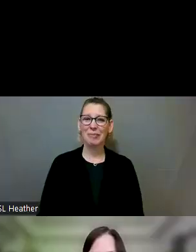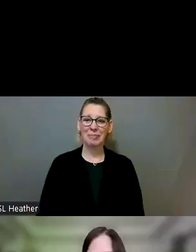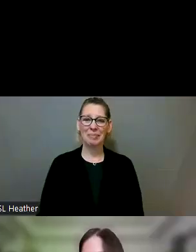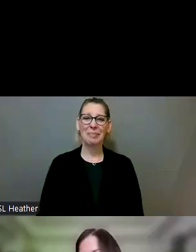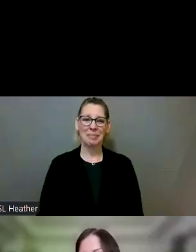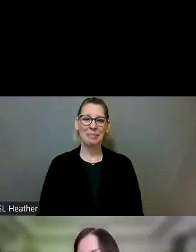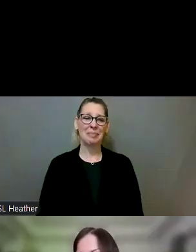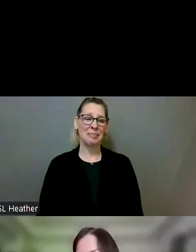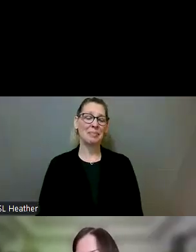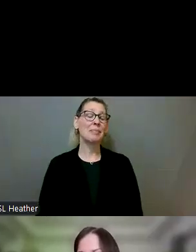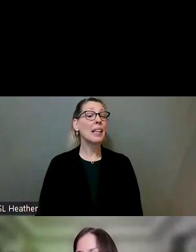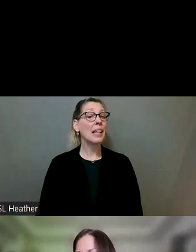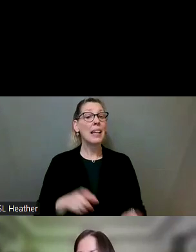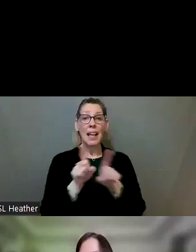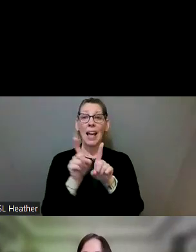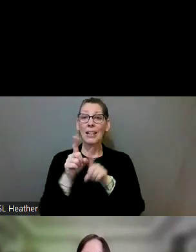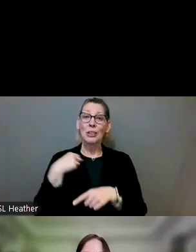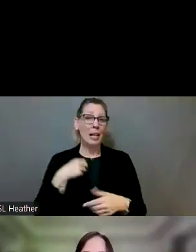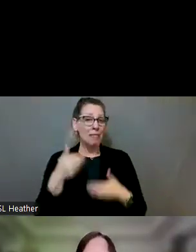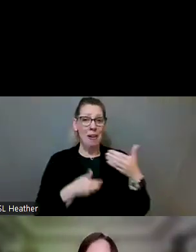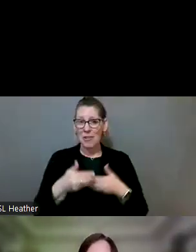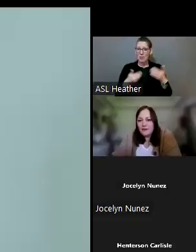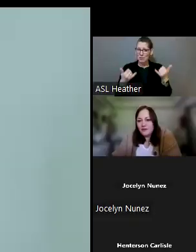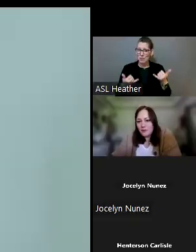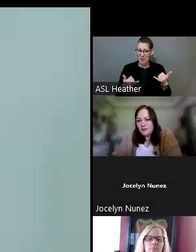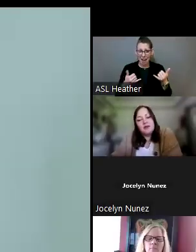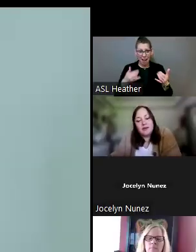and as we go through the show today, just know that you have the opportunity to